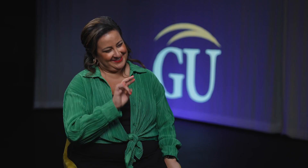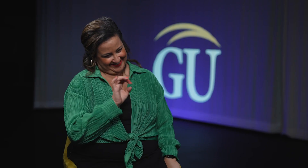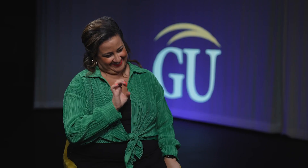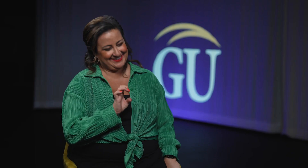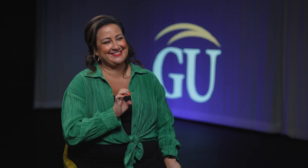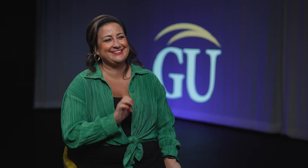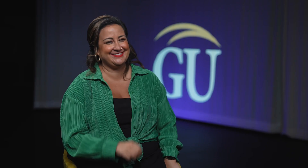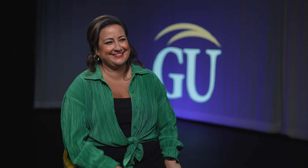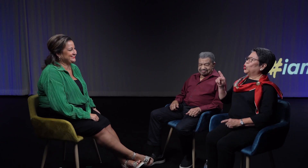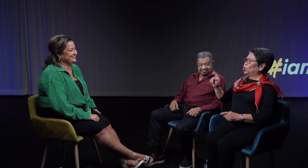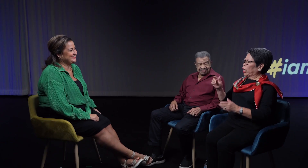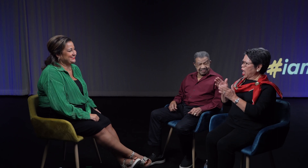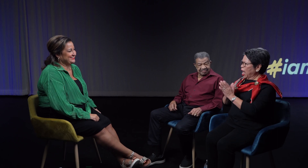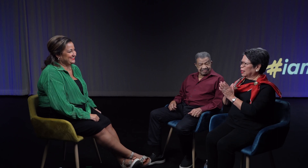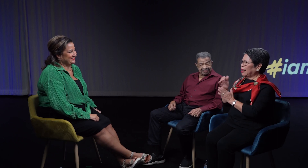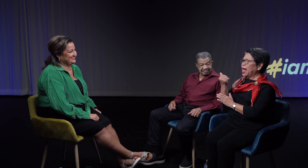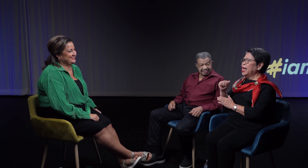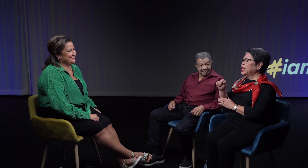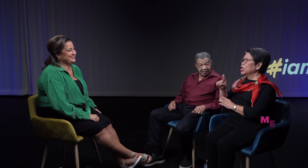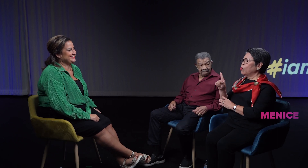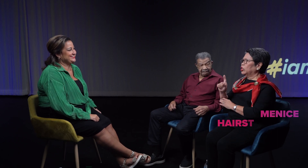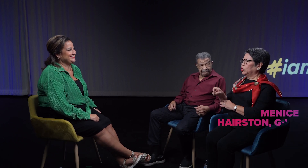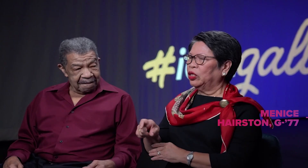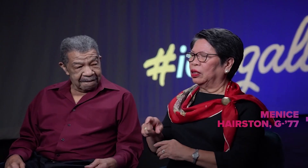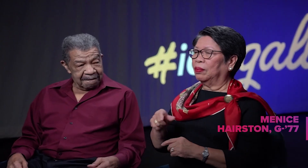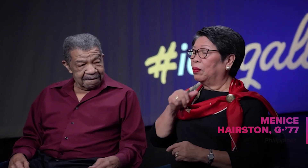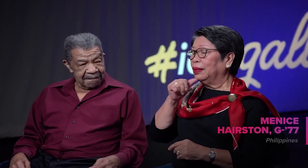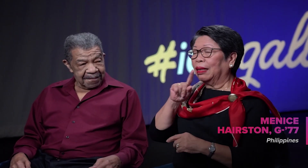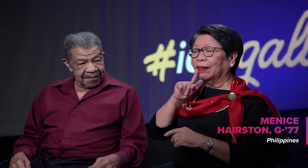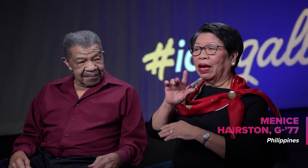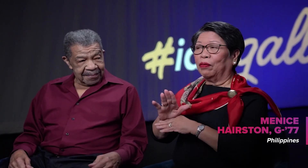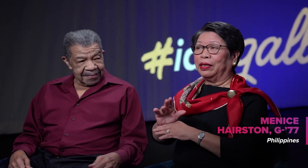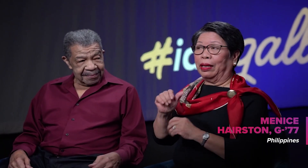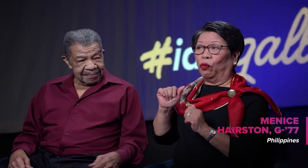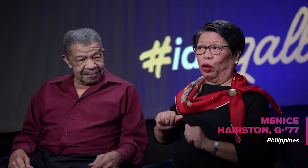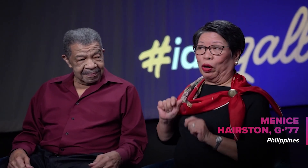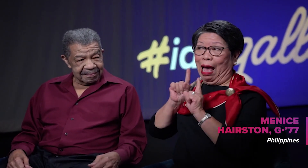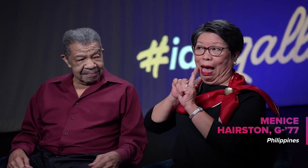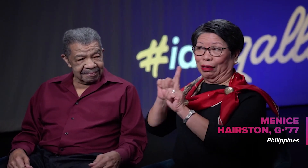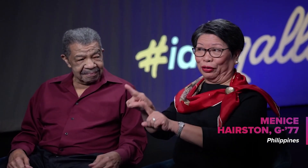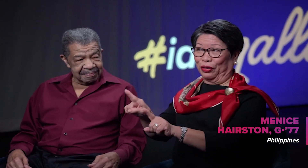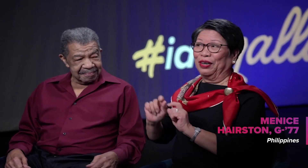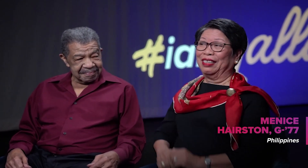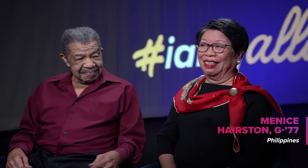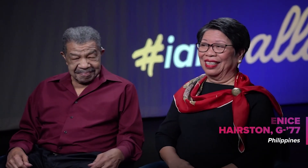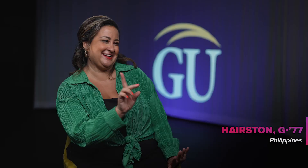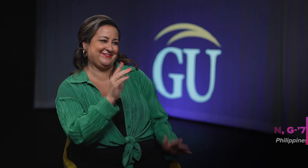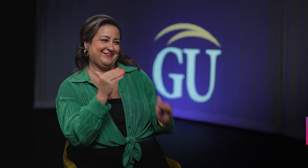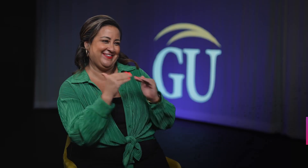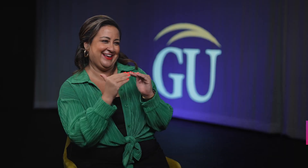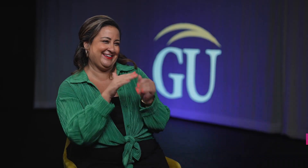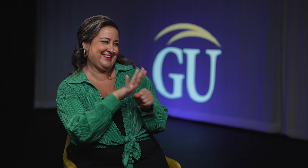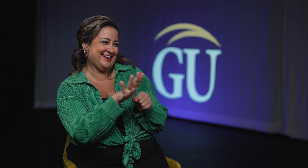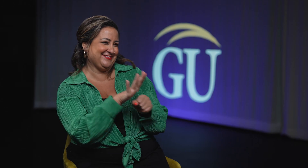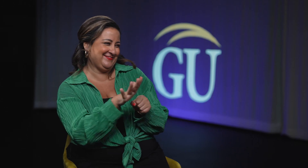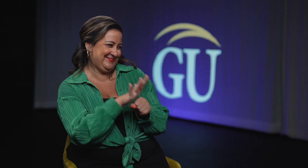Ernie. You can ask any question, but I can't guarantee we can answer! Fair enough!